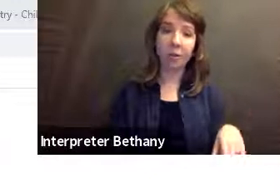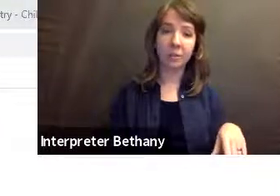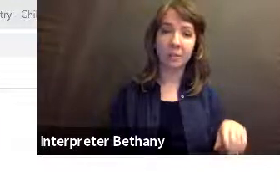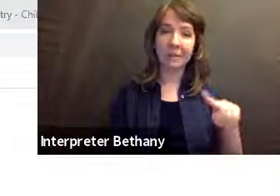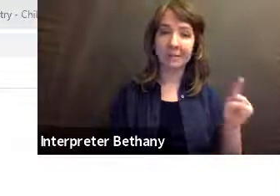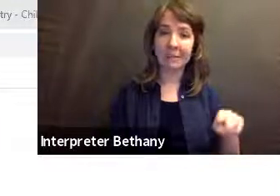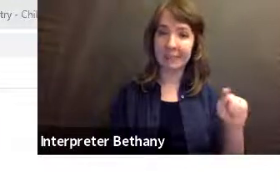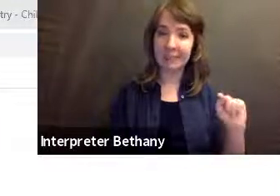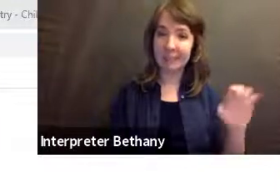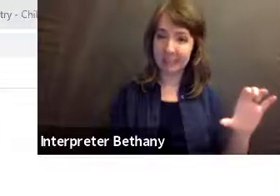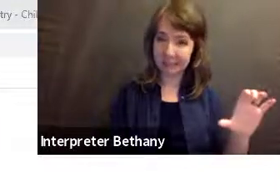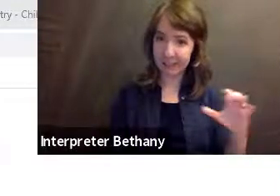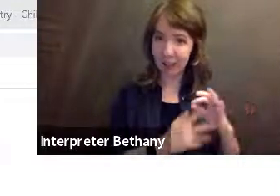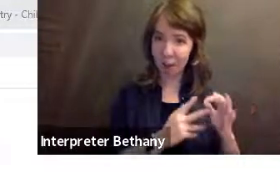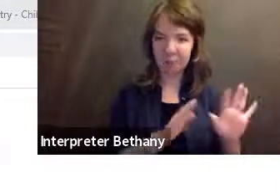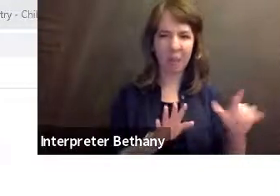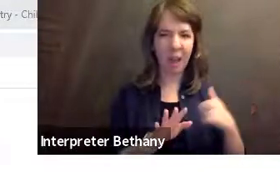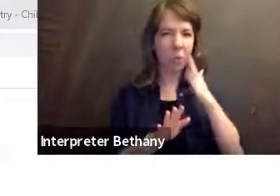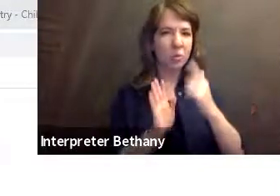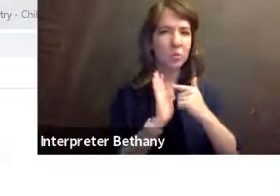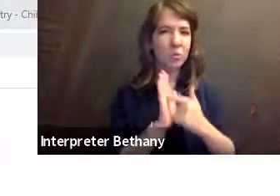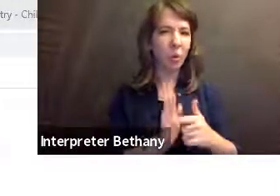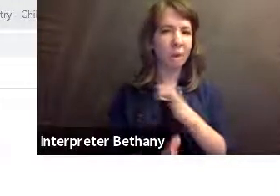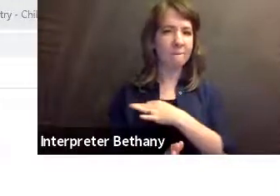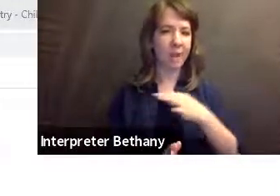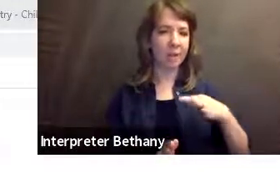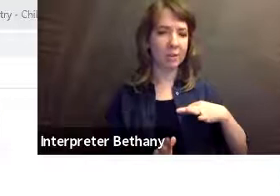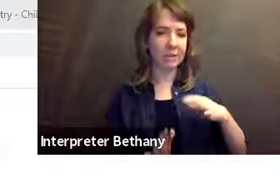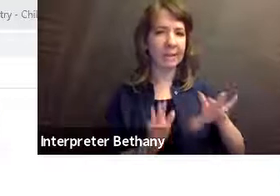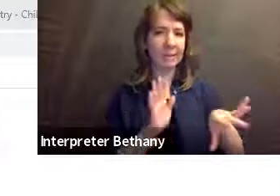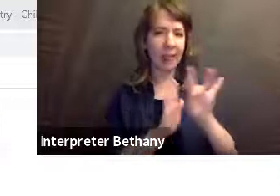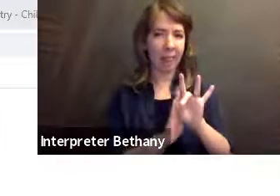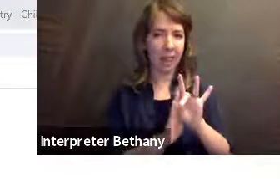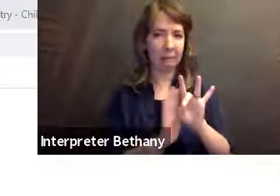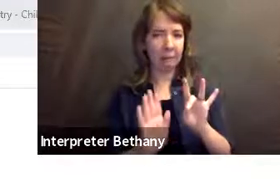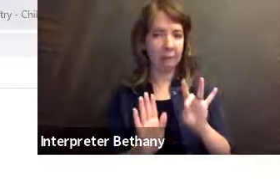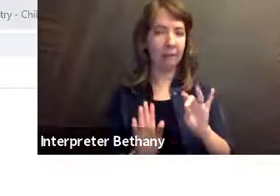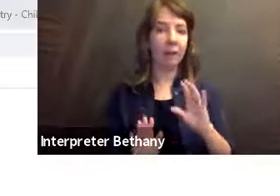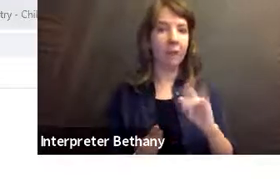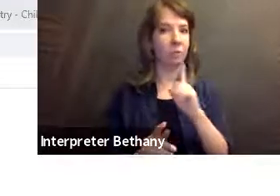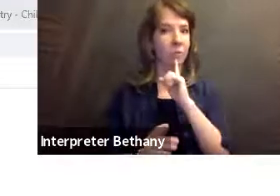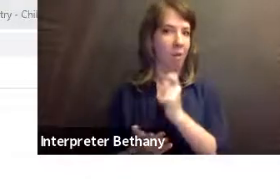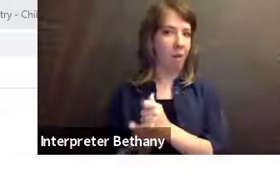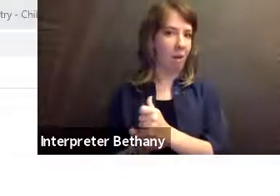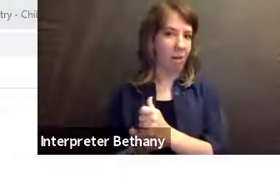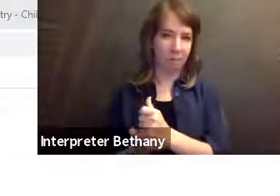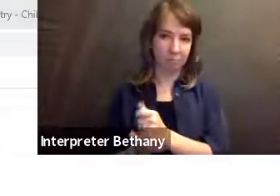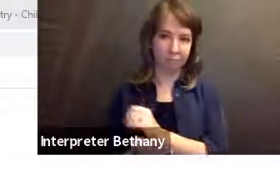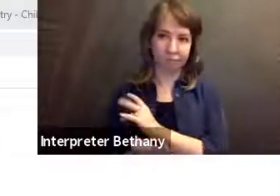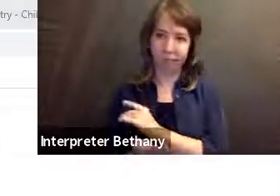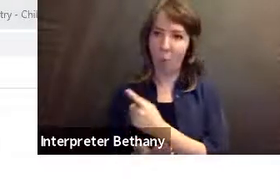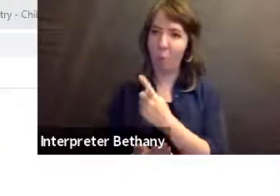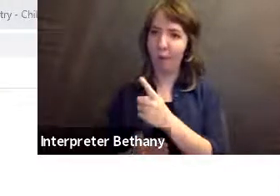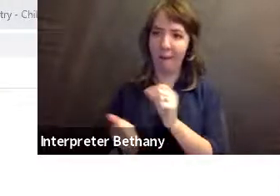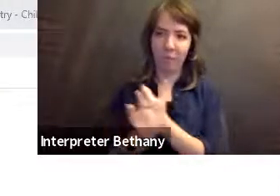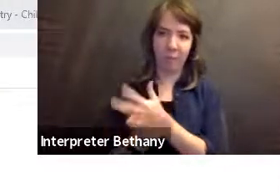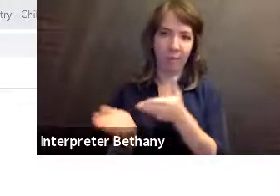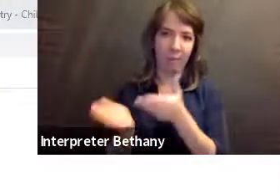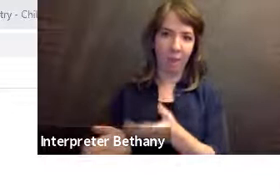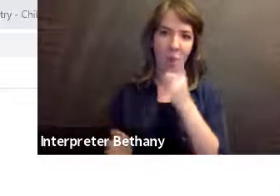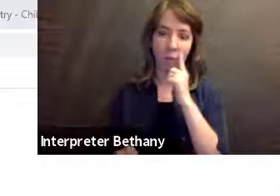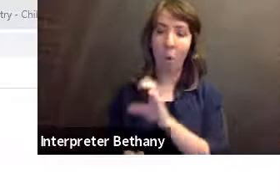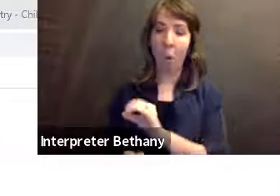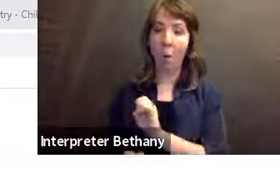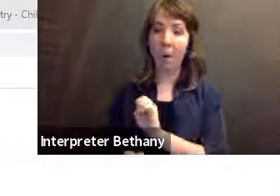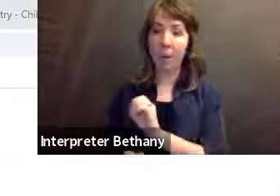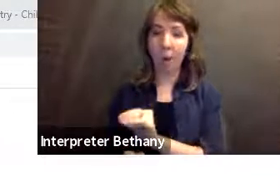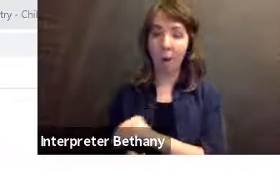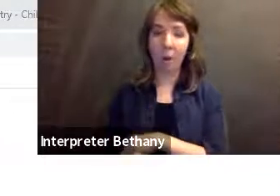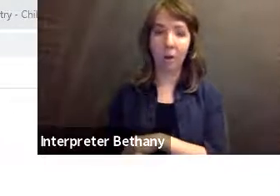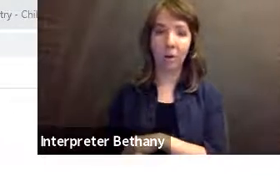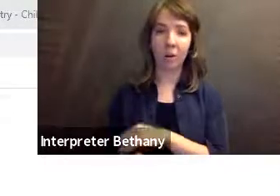Linda Kobashigawa: In just a moment because that is a helpful. What kind of like a one stop shop for a we are and zero textbook costs and digital rights management free